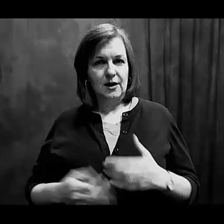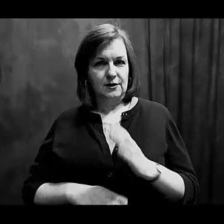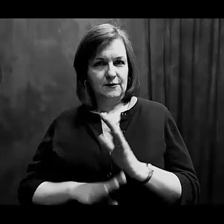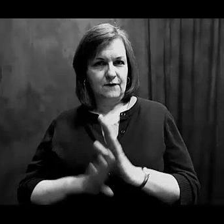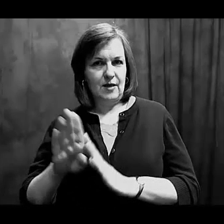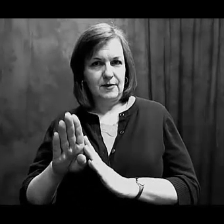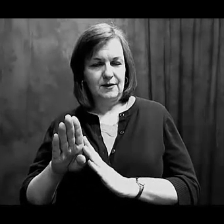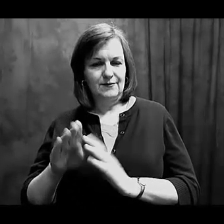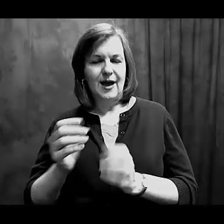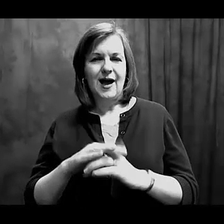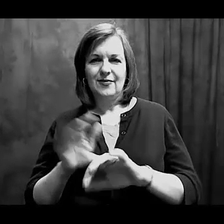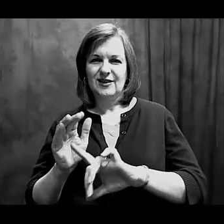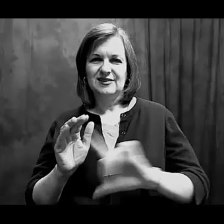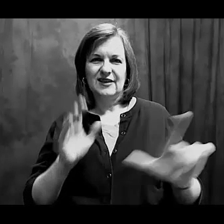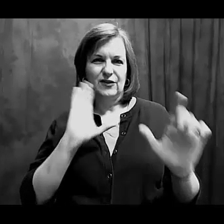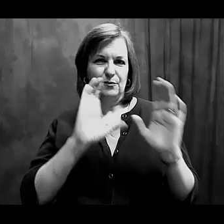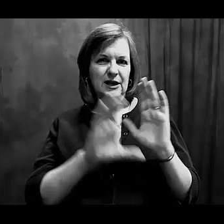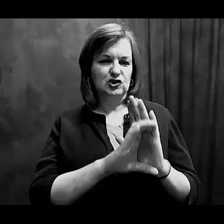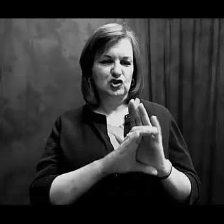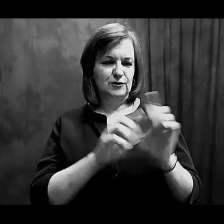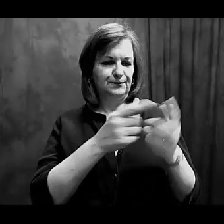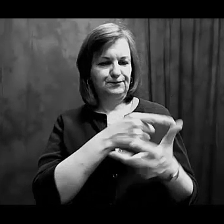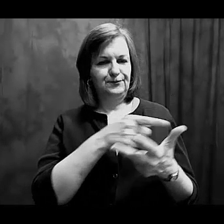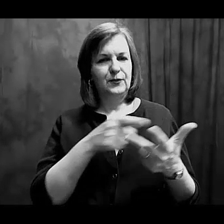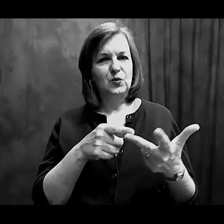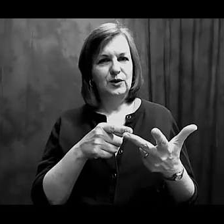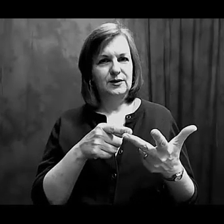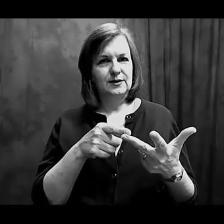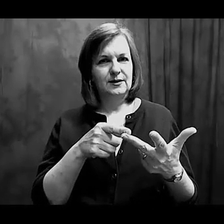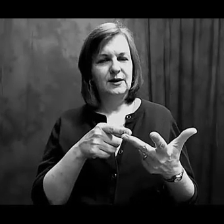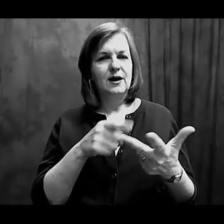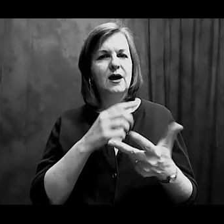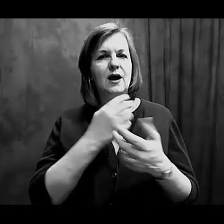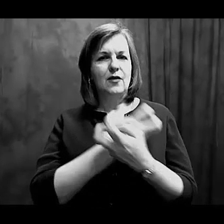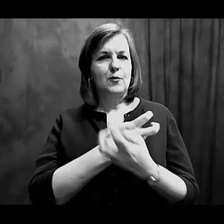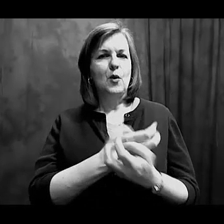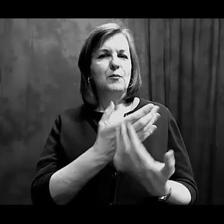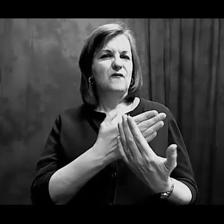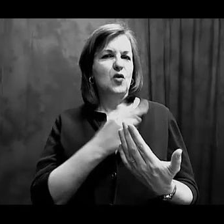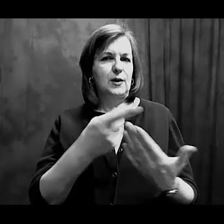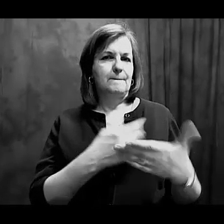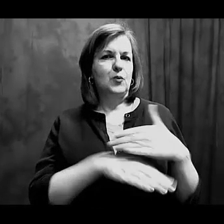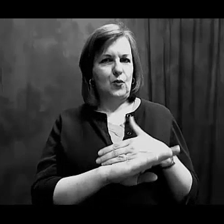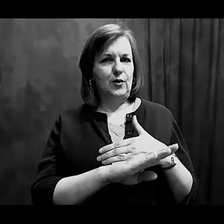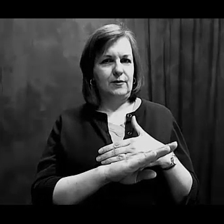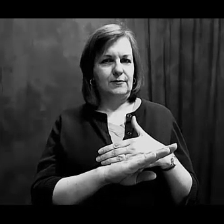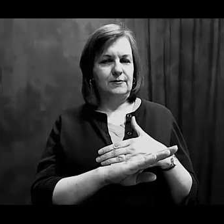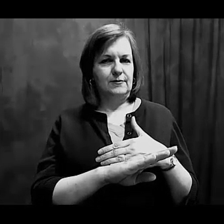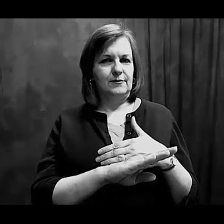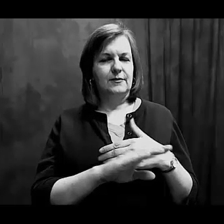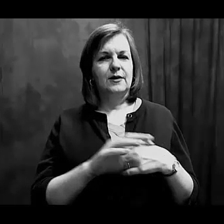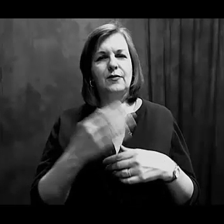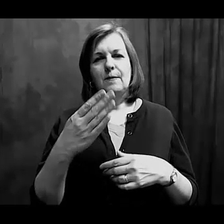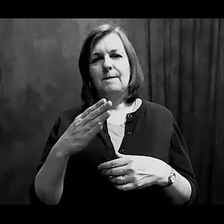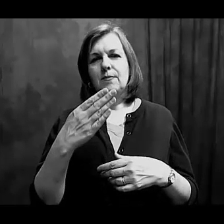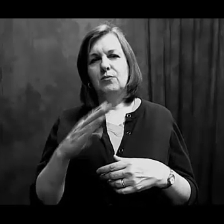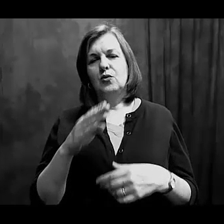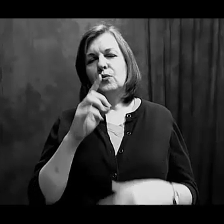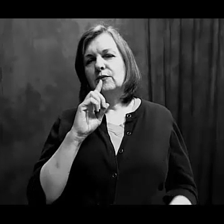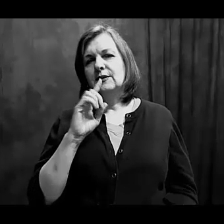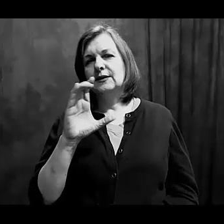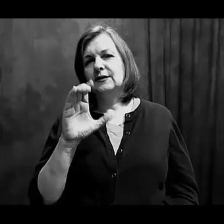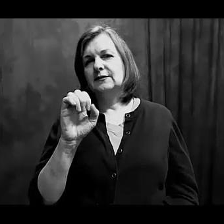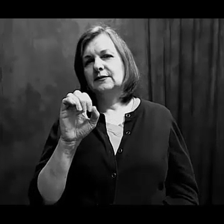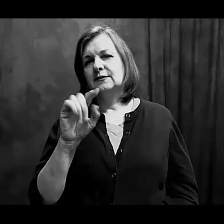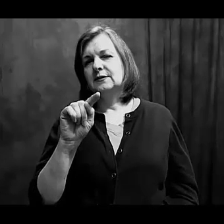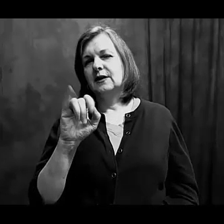at these cartilage plates -- or what you may know as growth plates